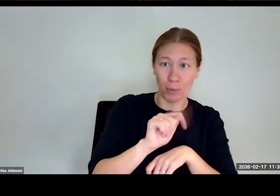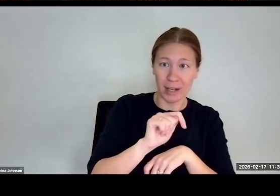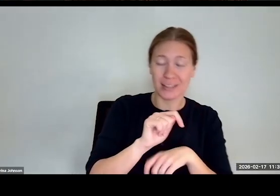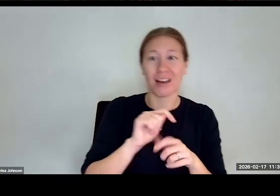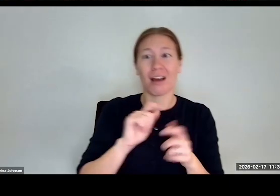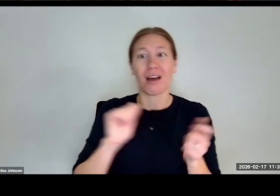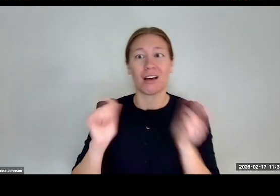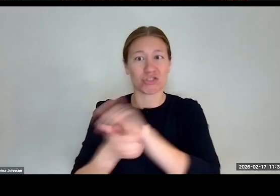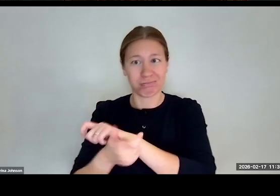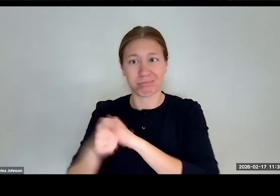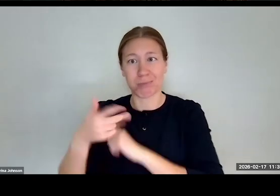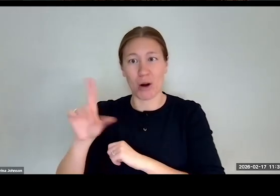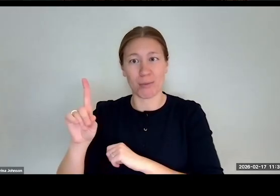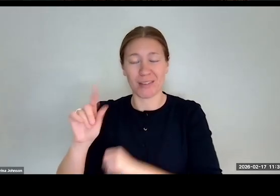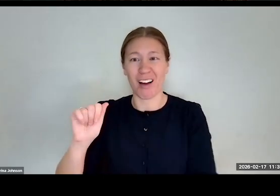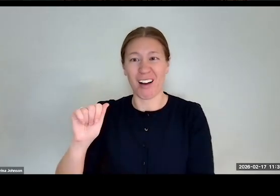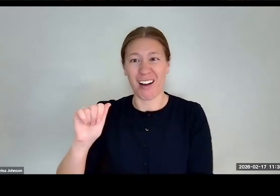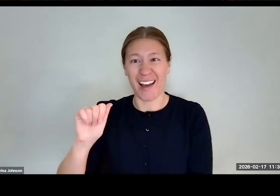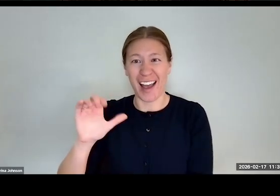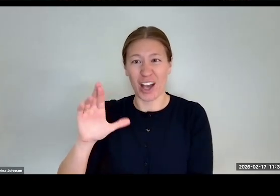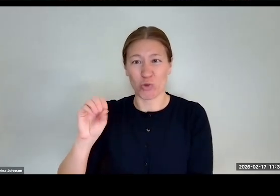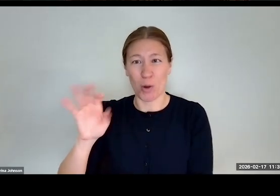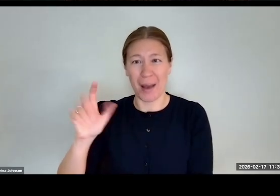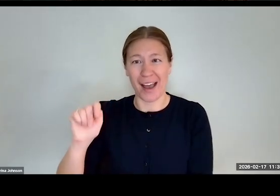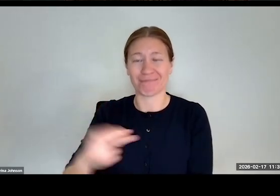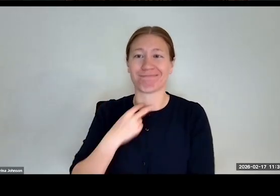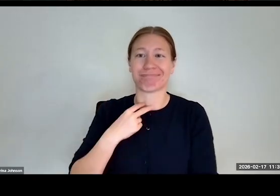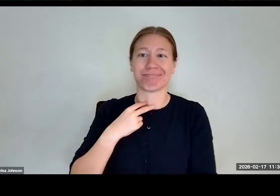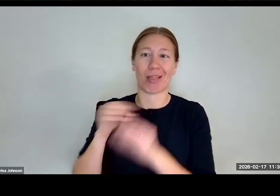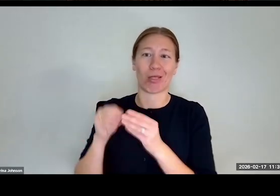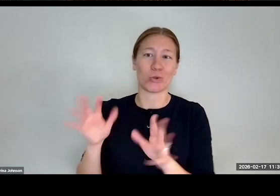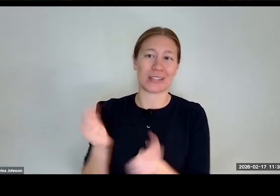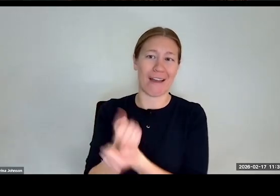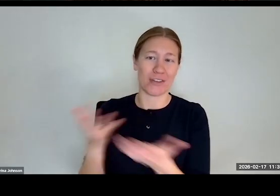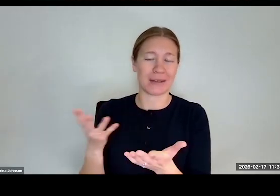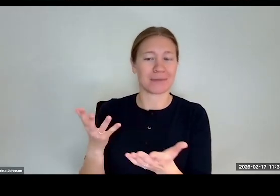which is really complicated and much more time consuming. So it's much easier to just save a protected PowerPoint